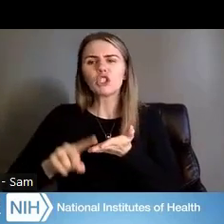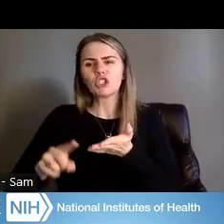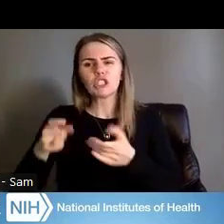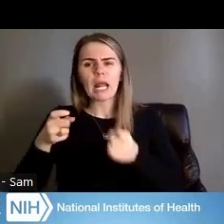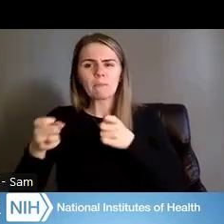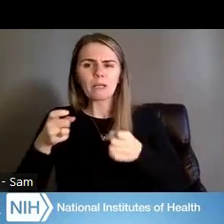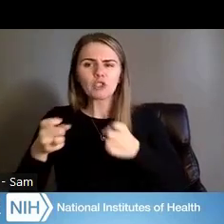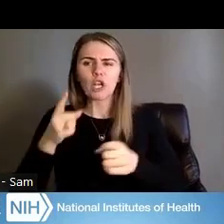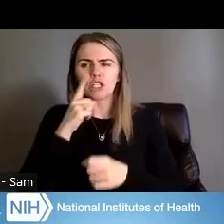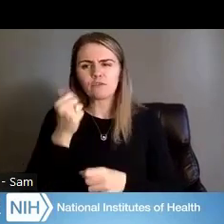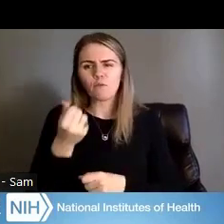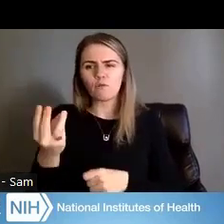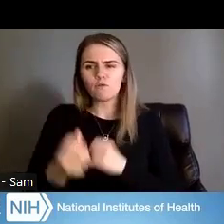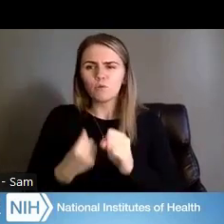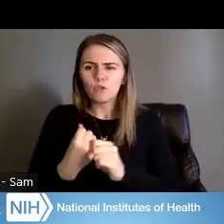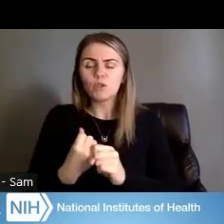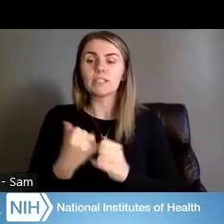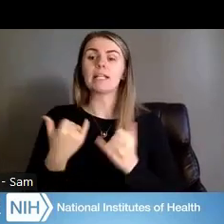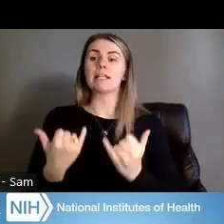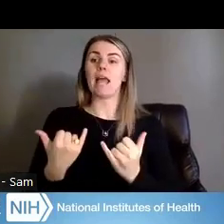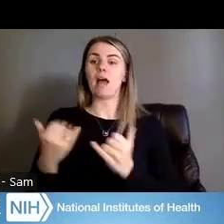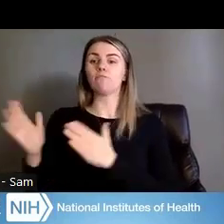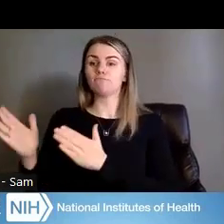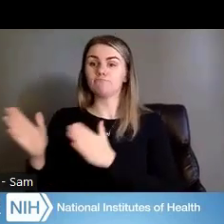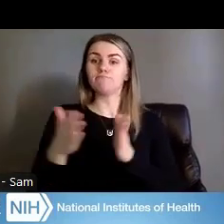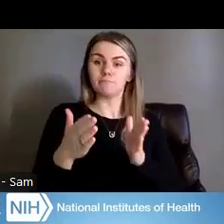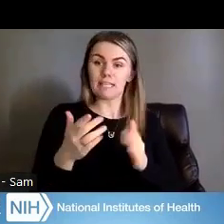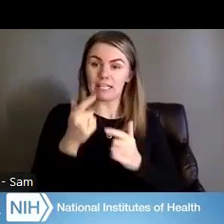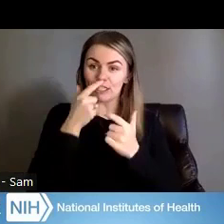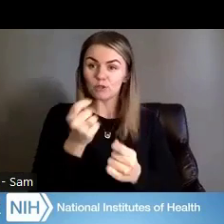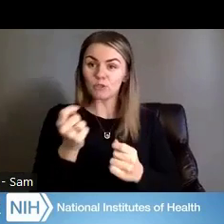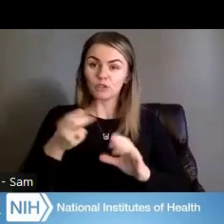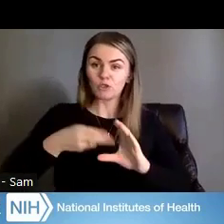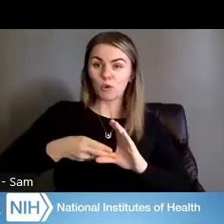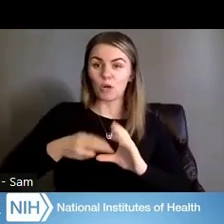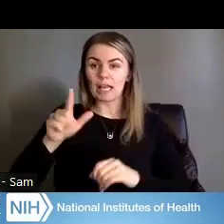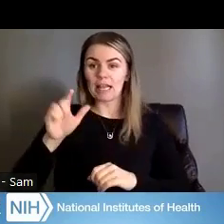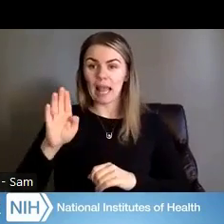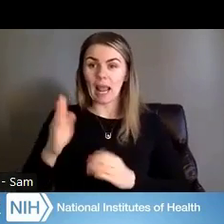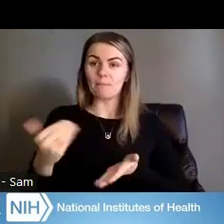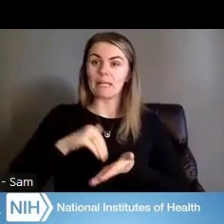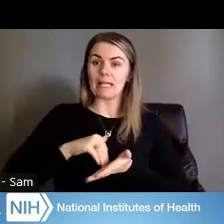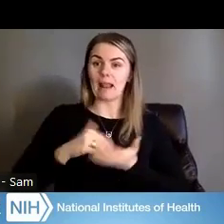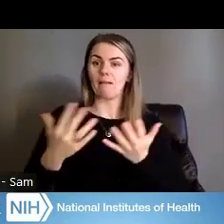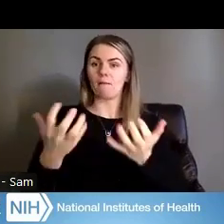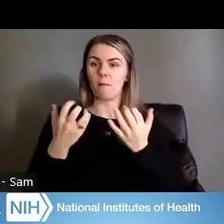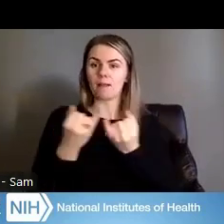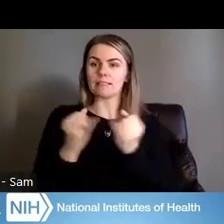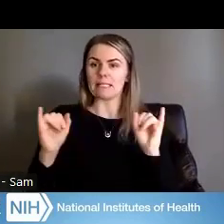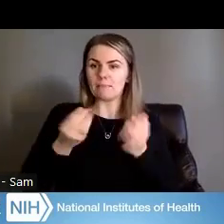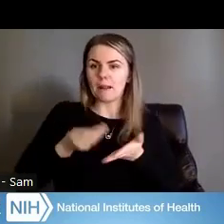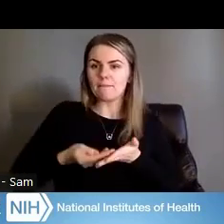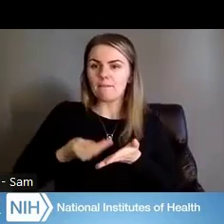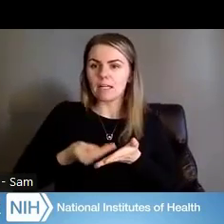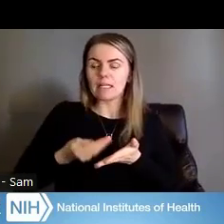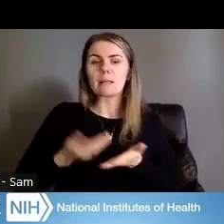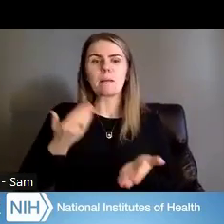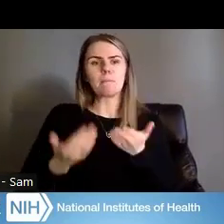but is now interested in coming back to the lab in independent funding" So someone who has been out of the traditional lab environment